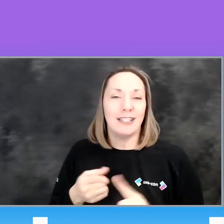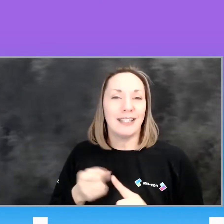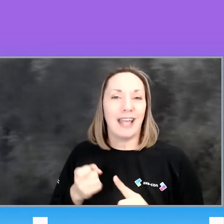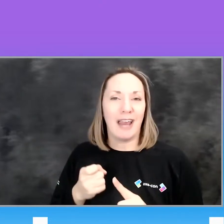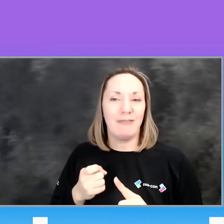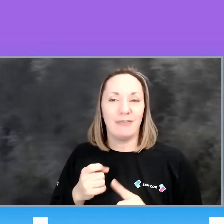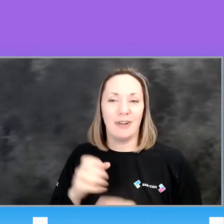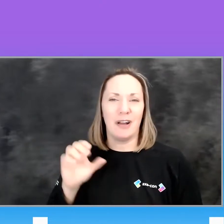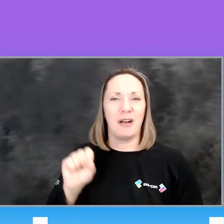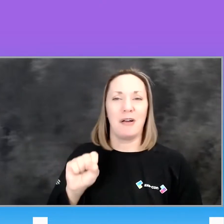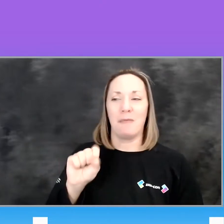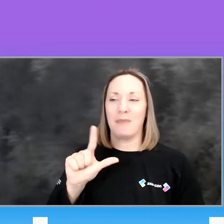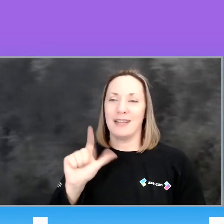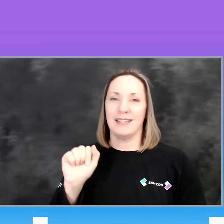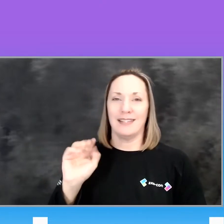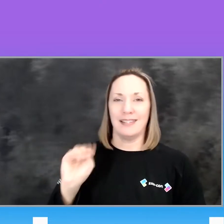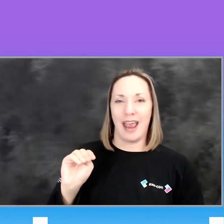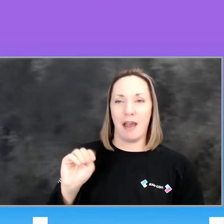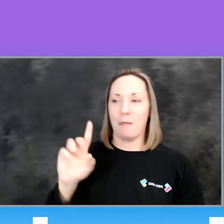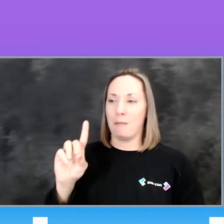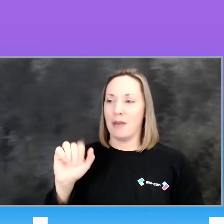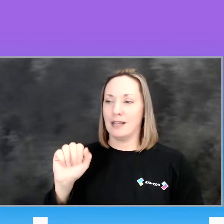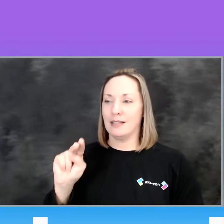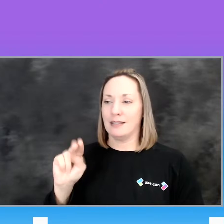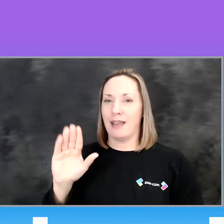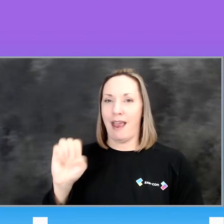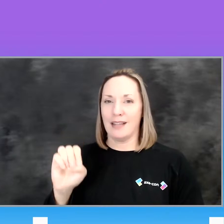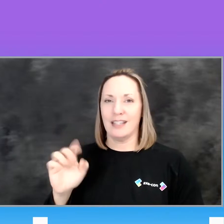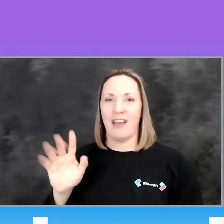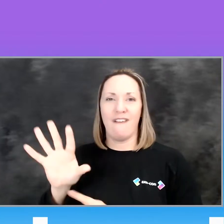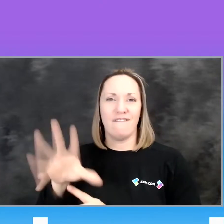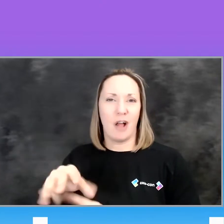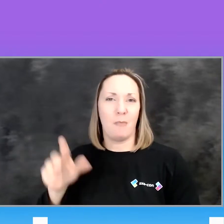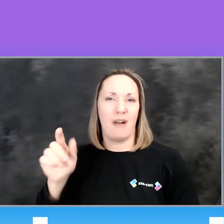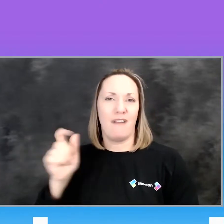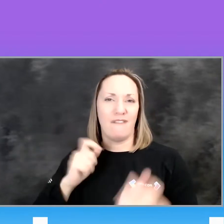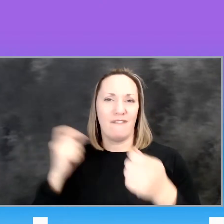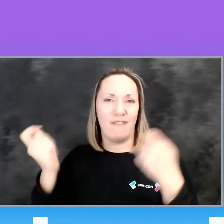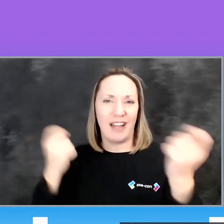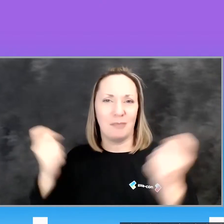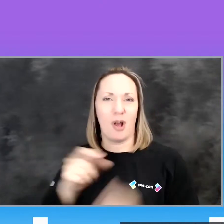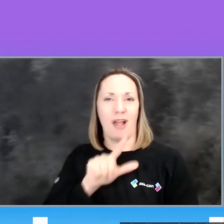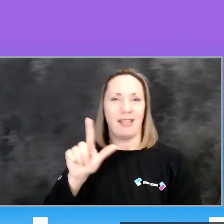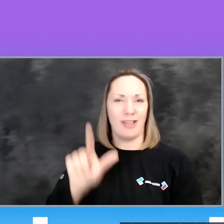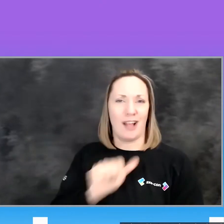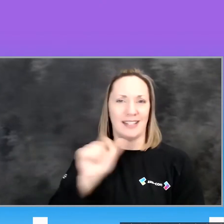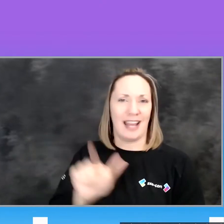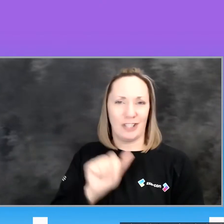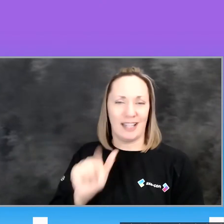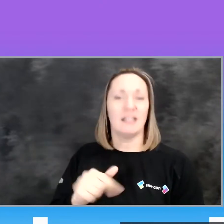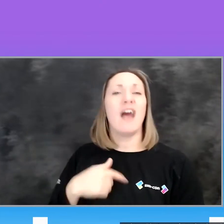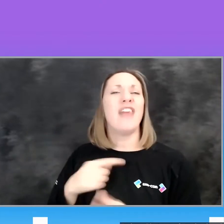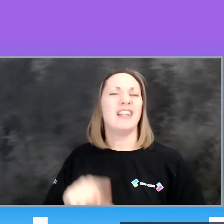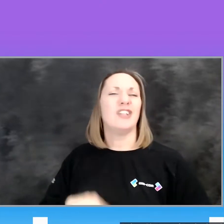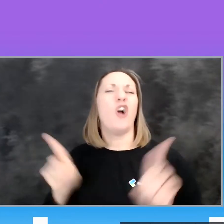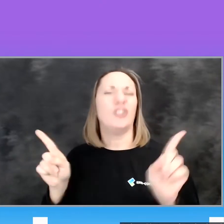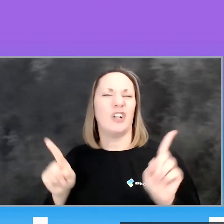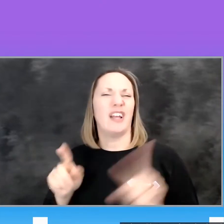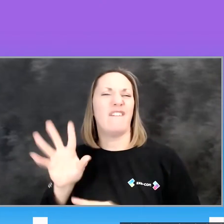from the Slam Dance Film Festival in Los Angeles. Slam dance started as kind of an